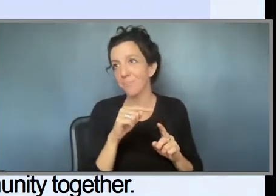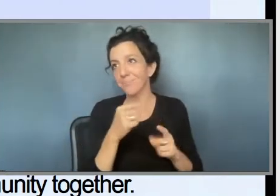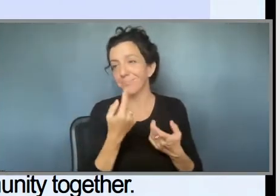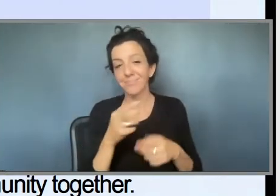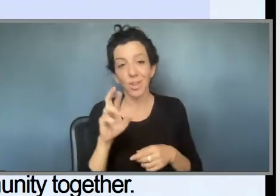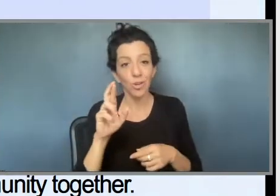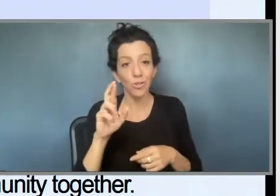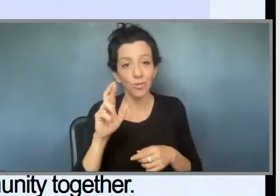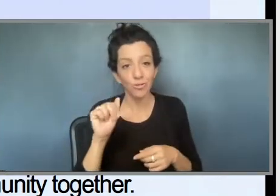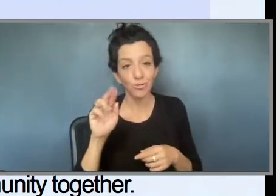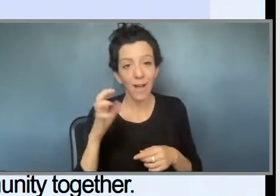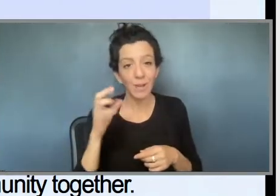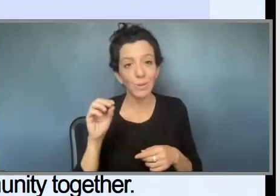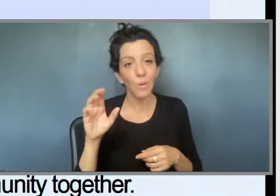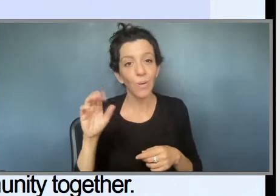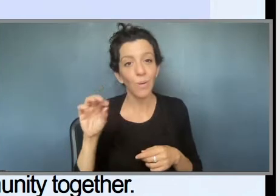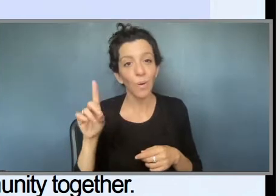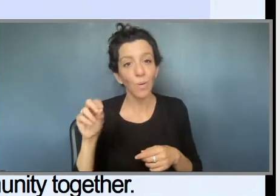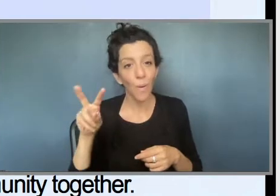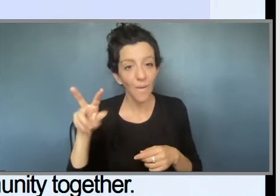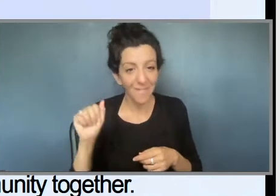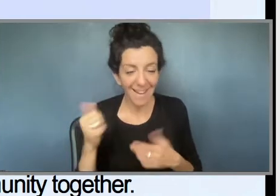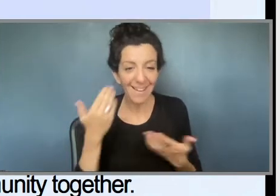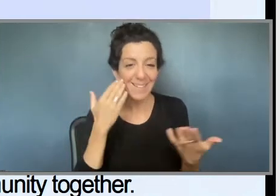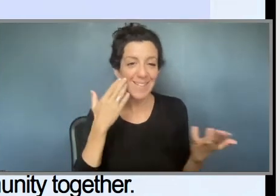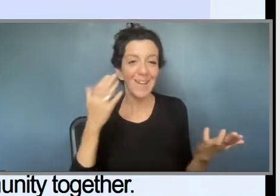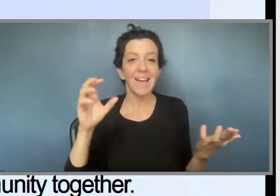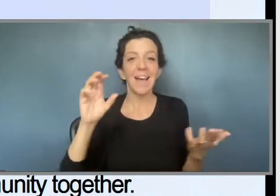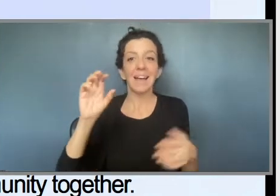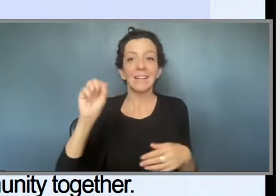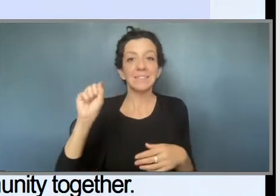Studio: You know rancho cordova with sunrise and you know kind of how far that goes.